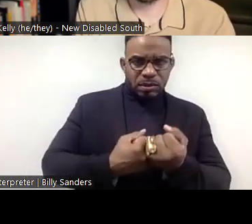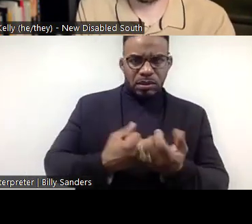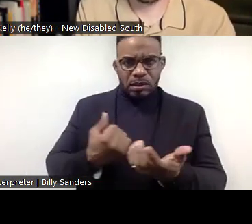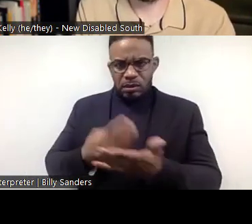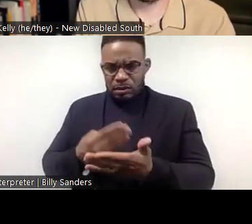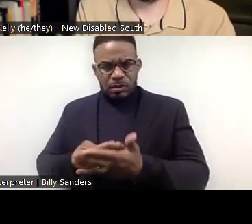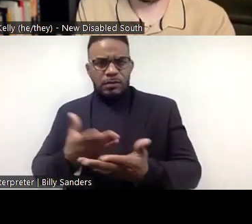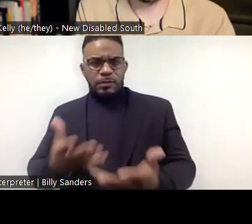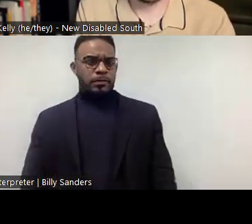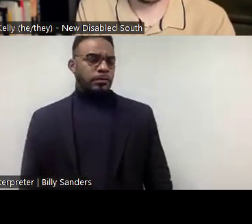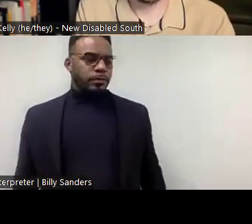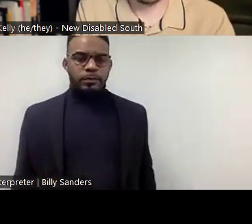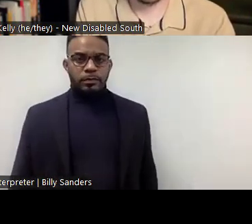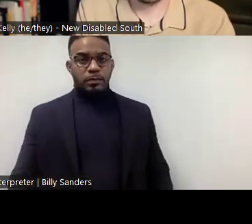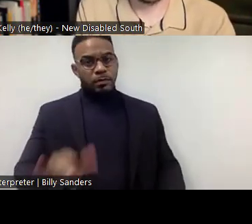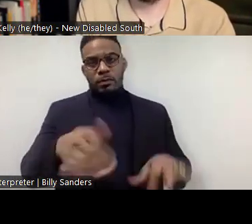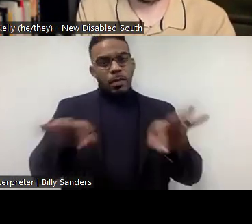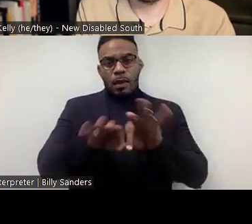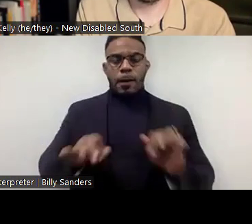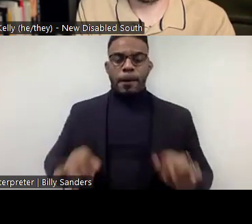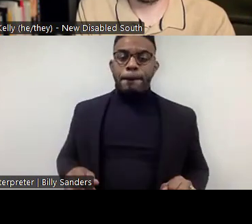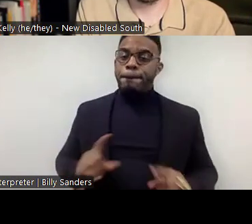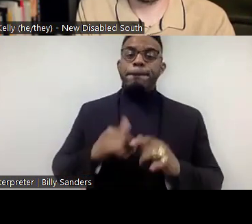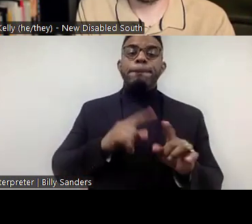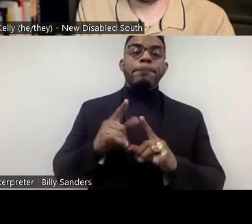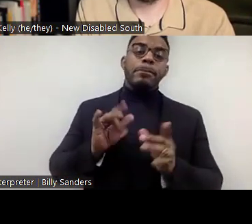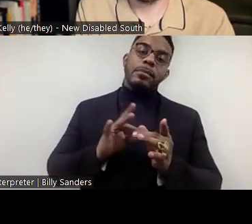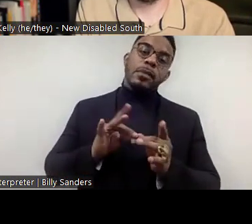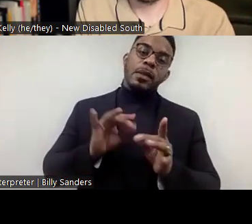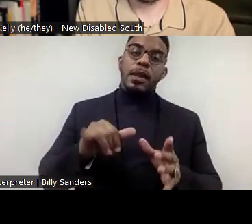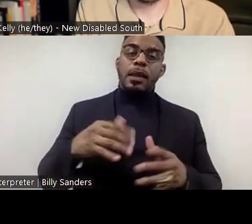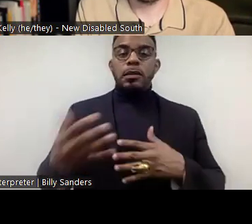sure that people understand where to find their backbone.